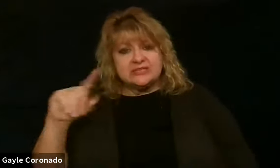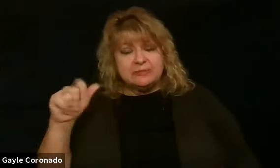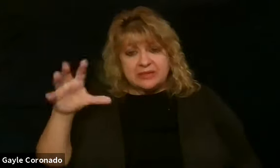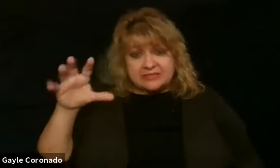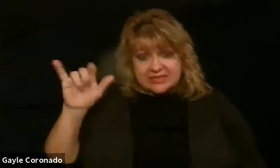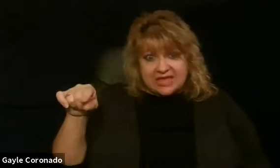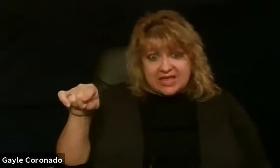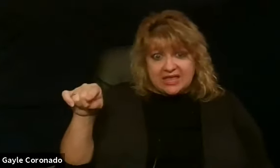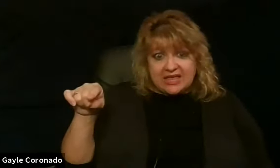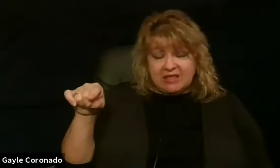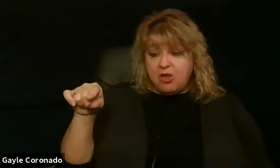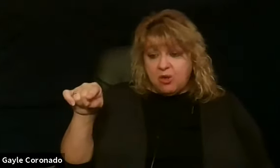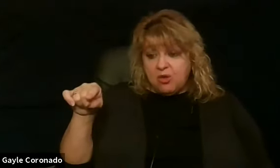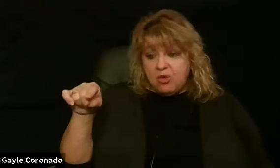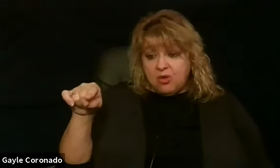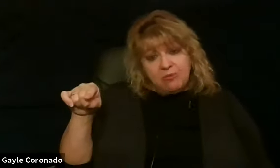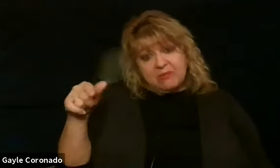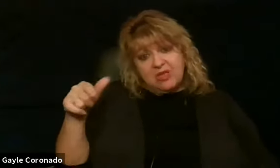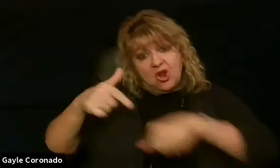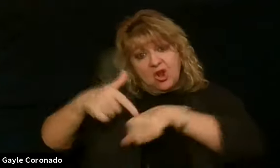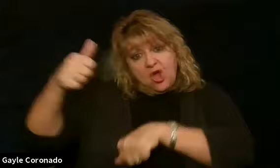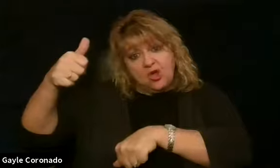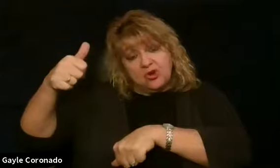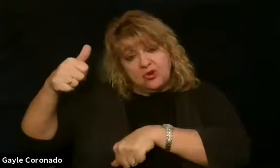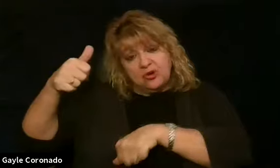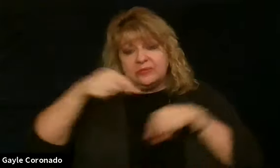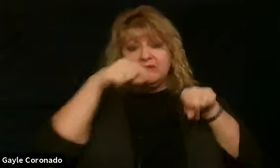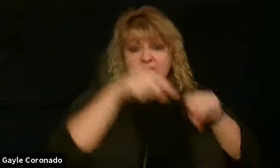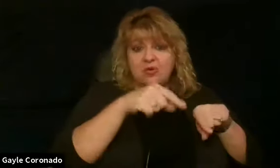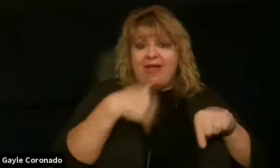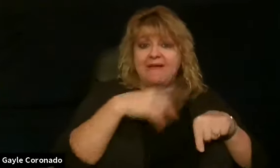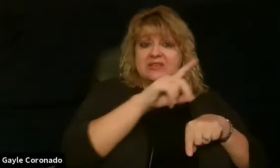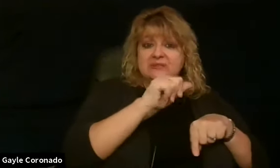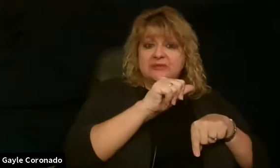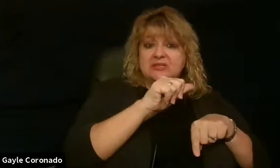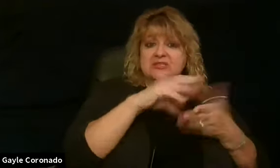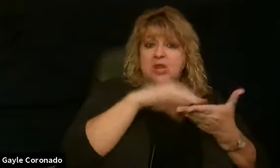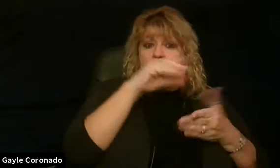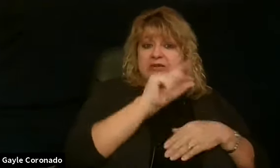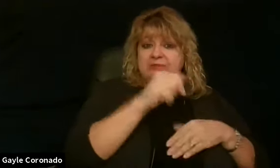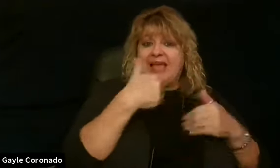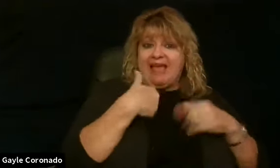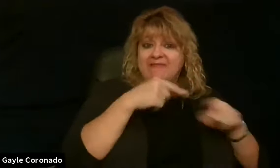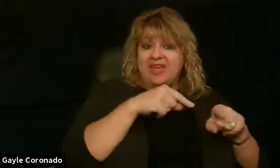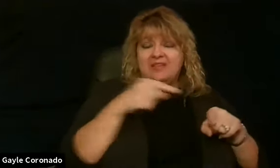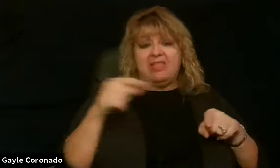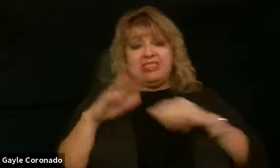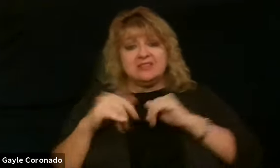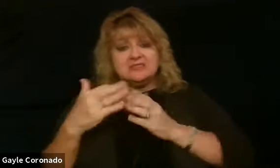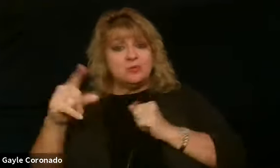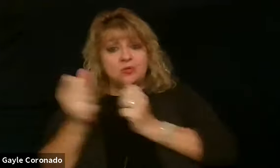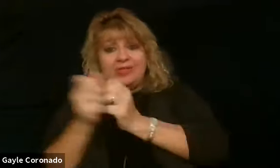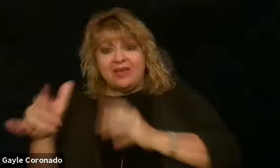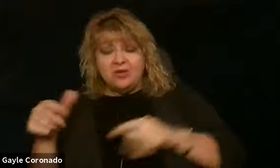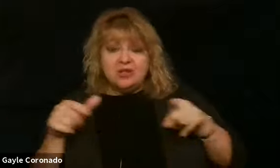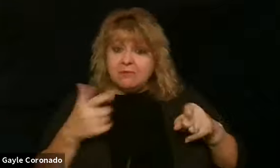It might take it might take you a little longer to do something, then it would somebody up.